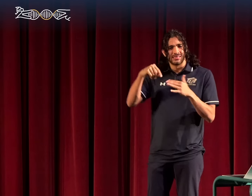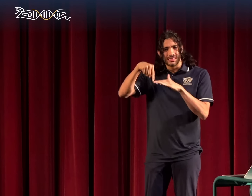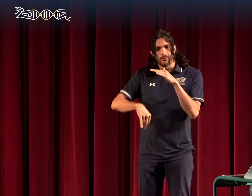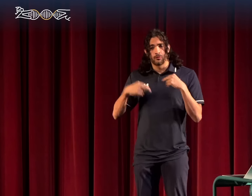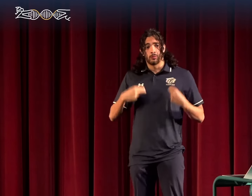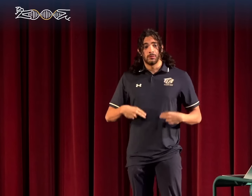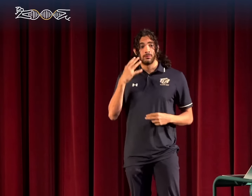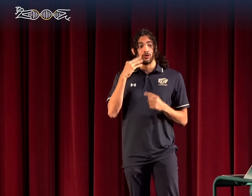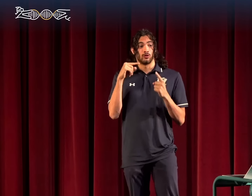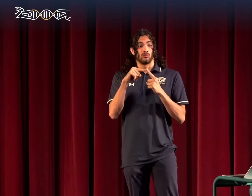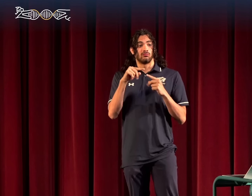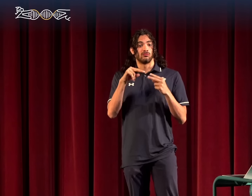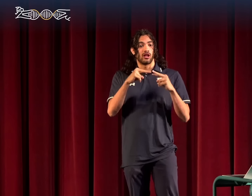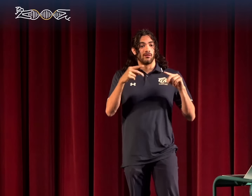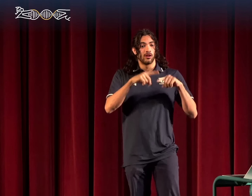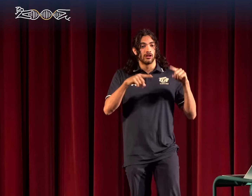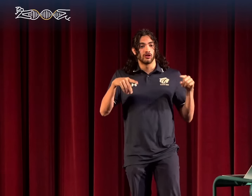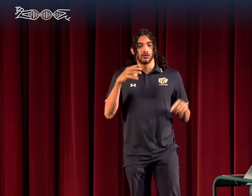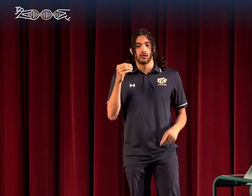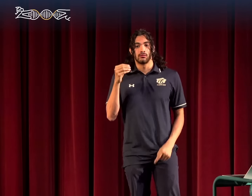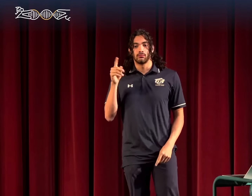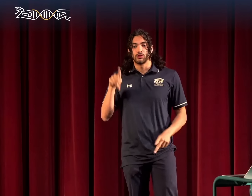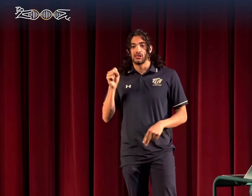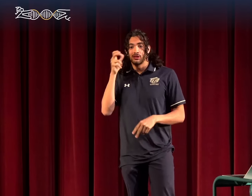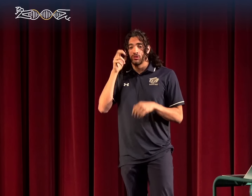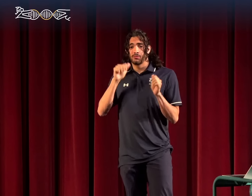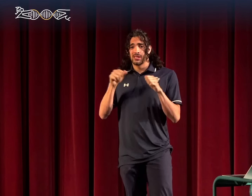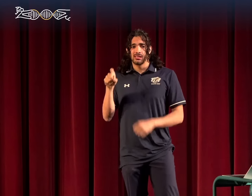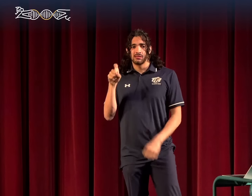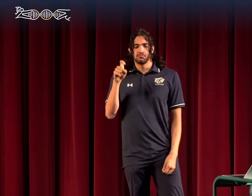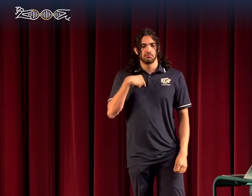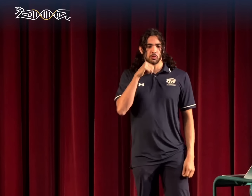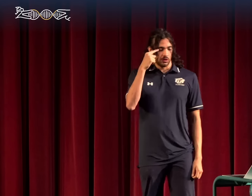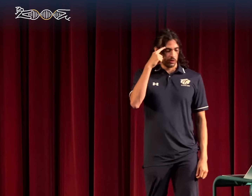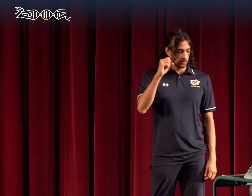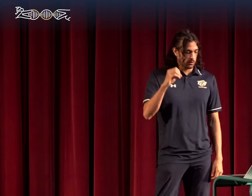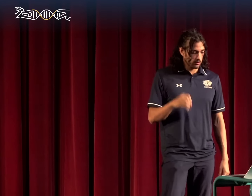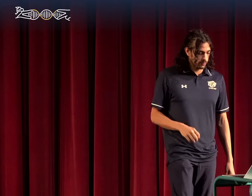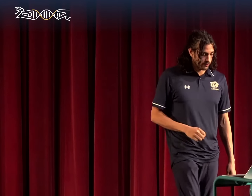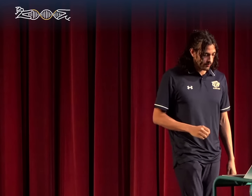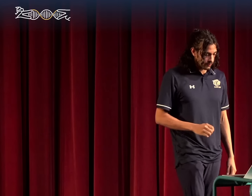their life is? We can look at their genetic potential, but looking at their life worth.